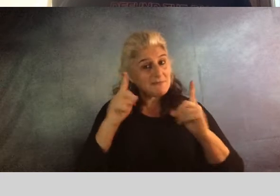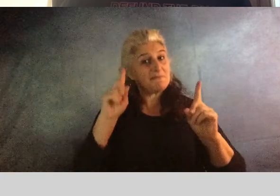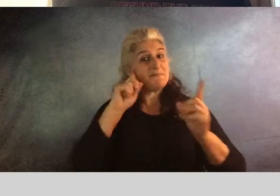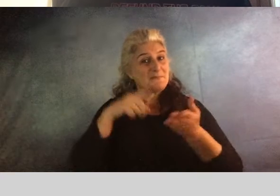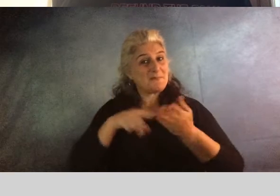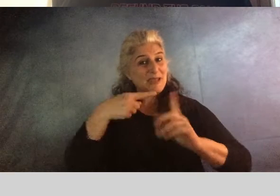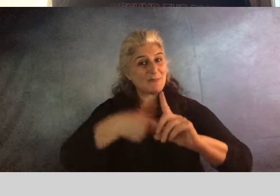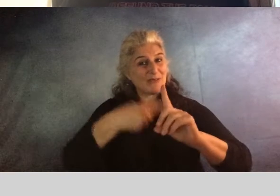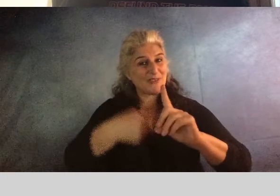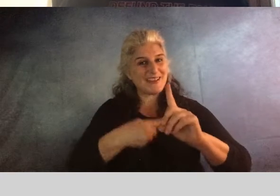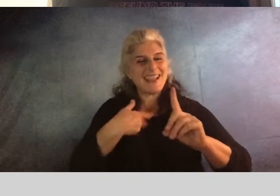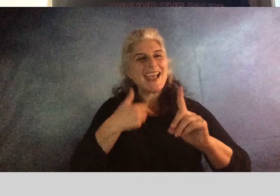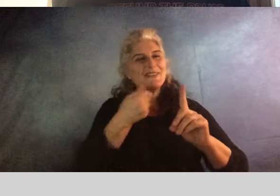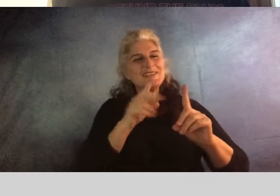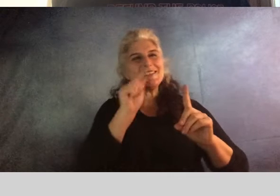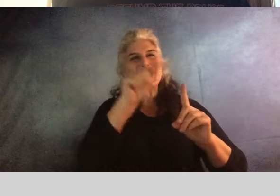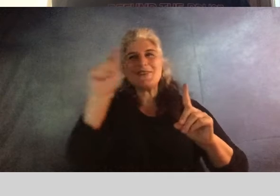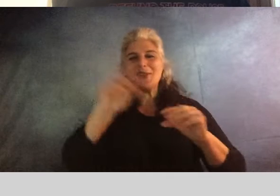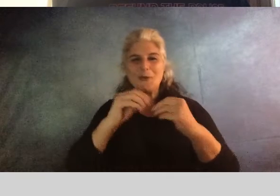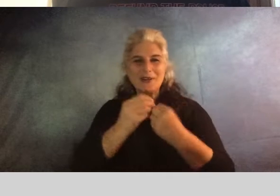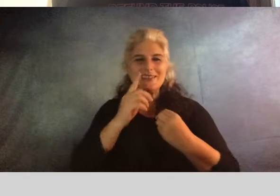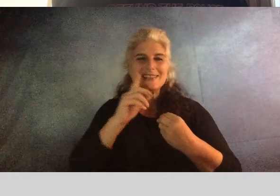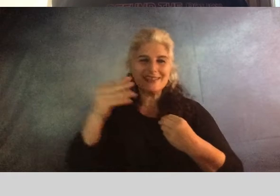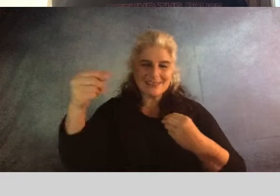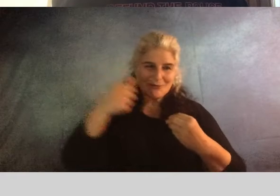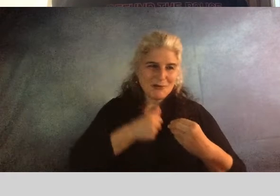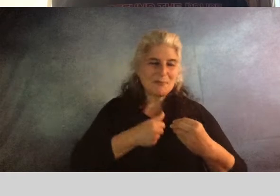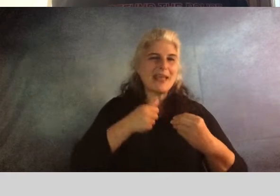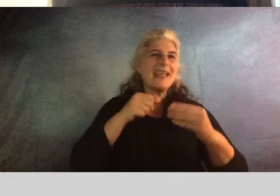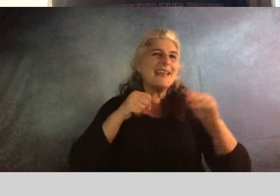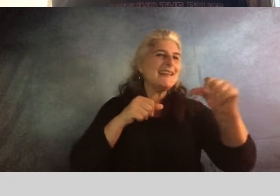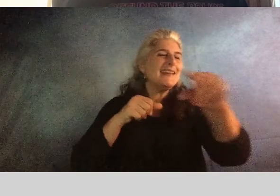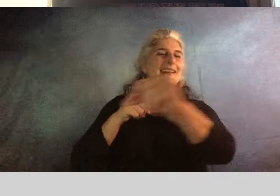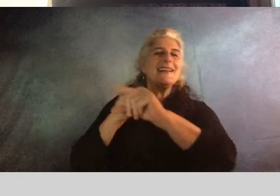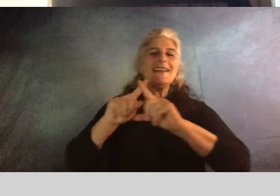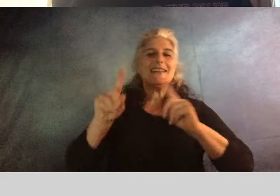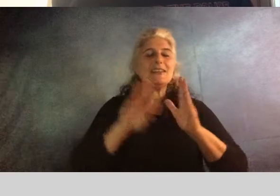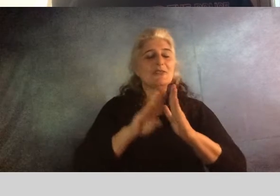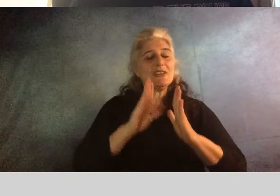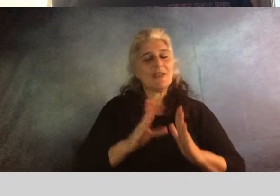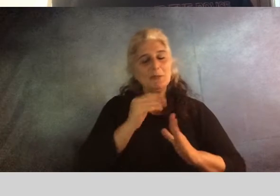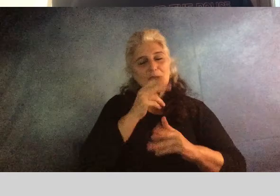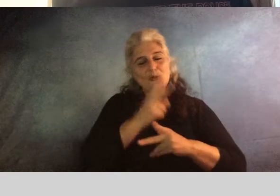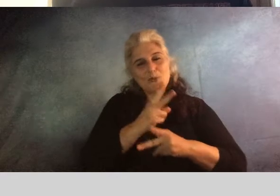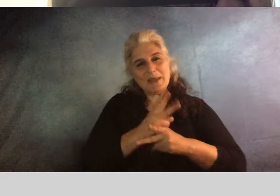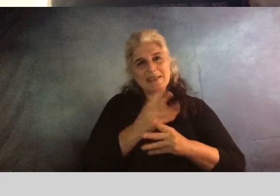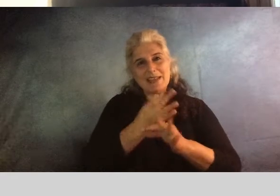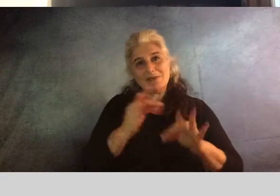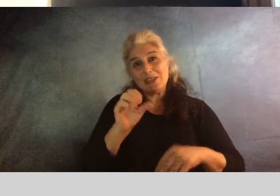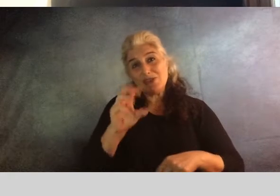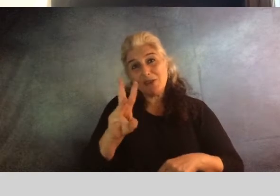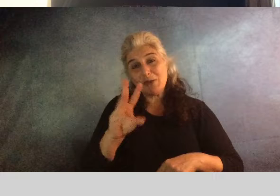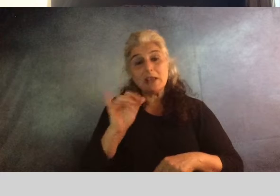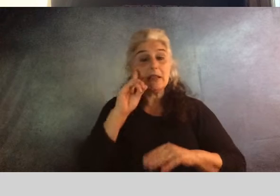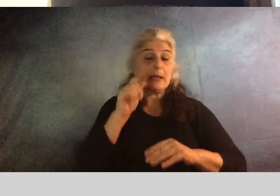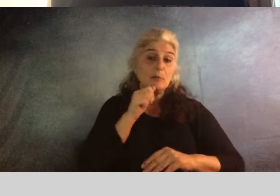There are a number of organizations out there that provide financial support to developers and maintainers of free software like private companies, non-profits,